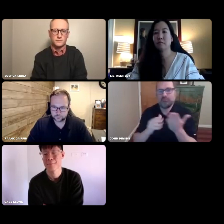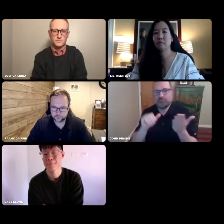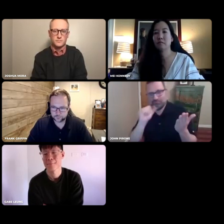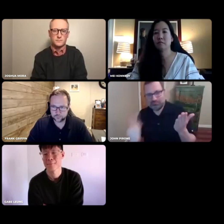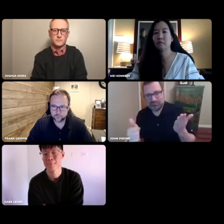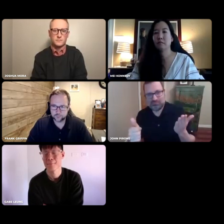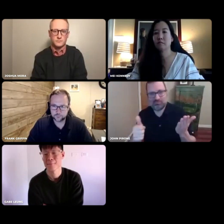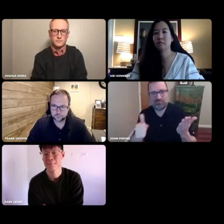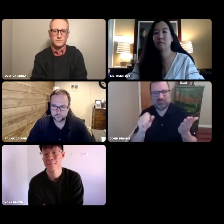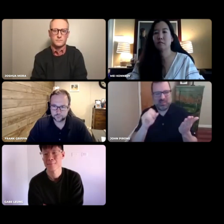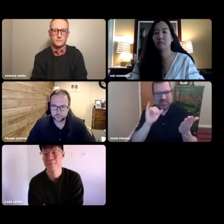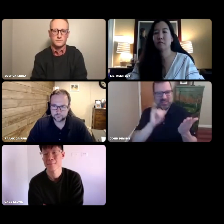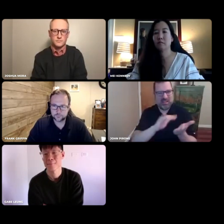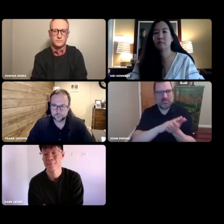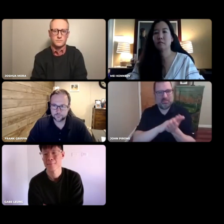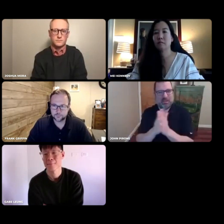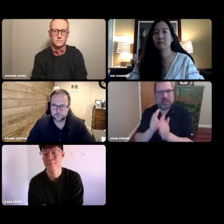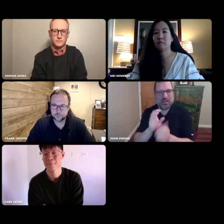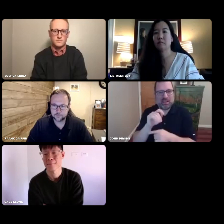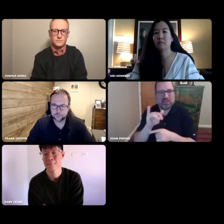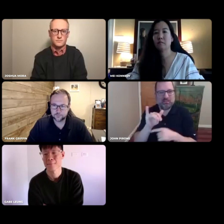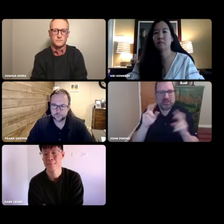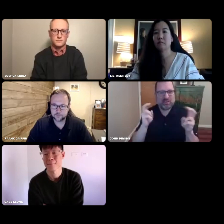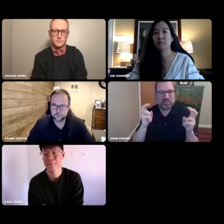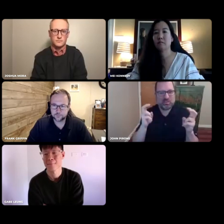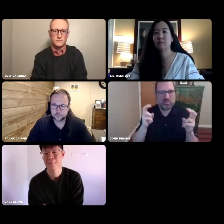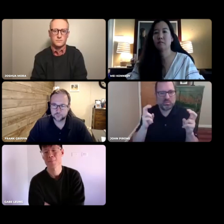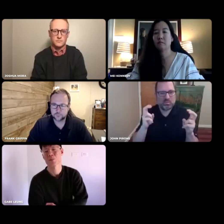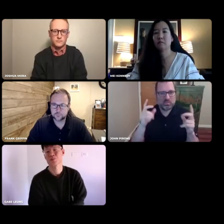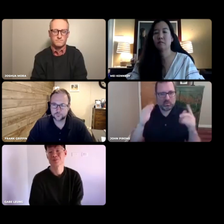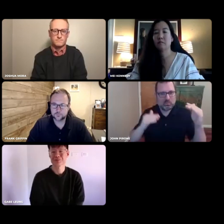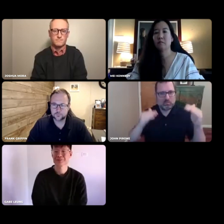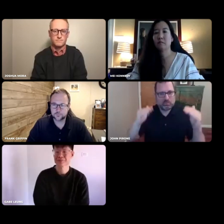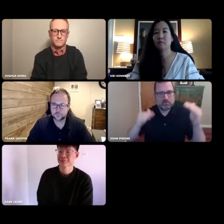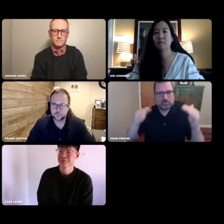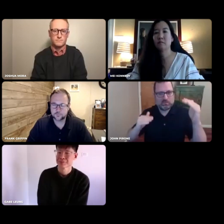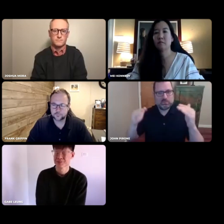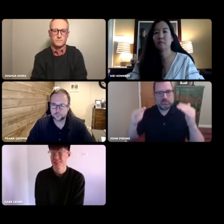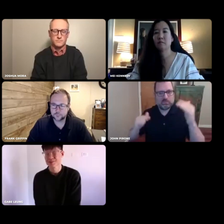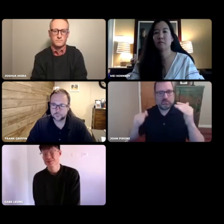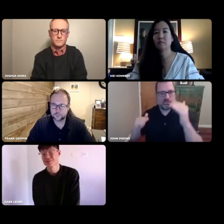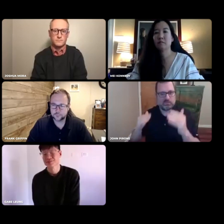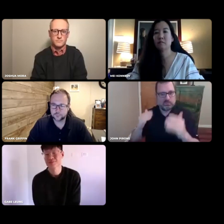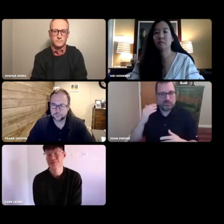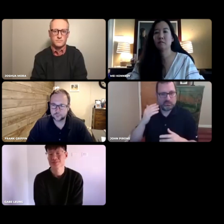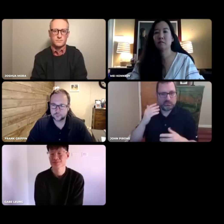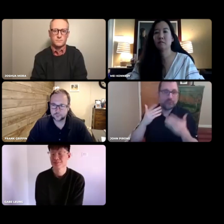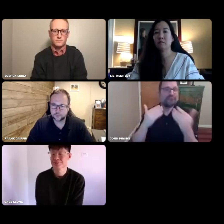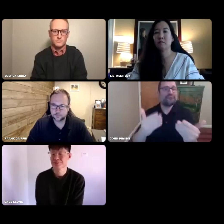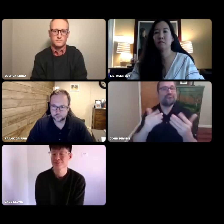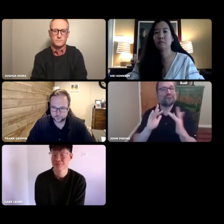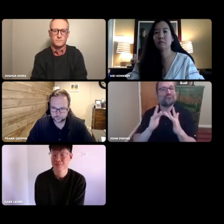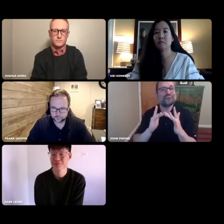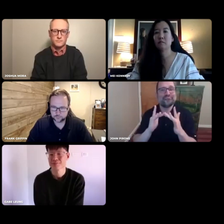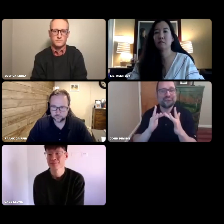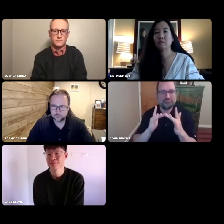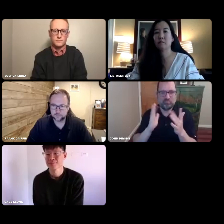Some can learn online; others can't. There's a disparity there.